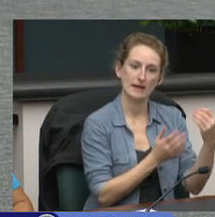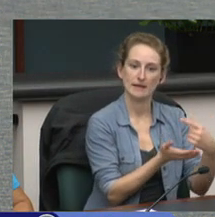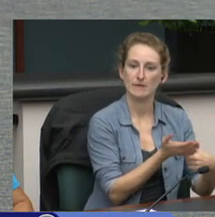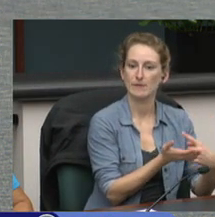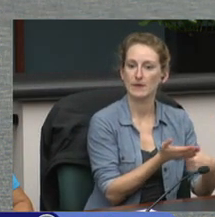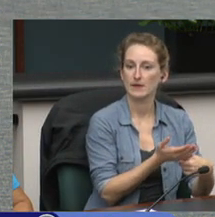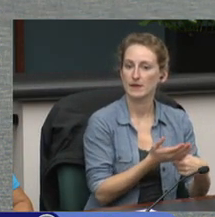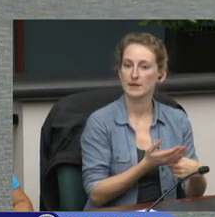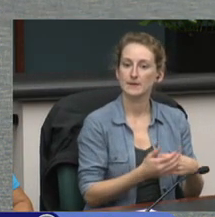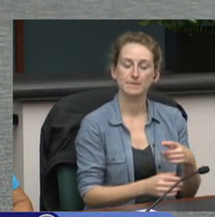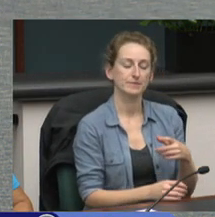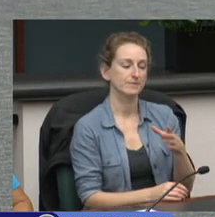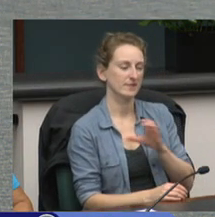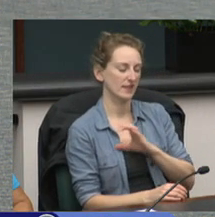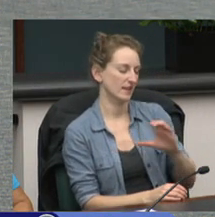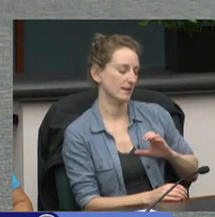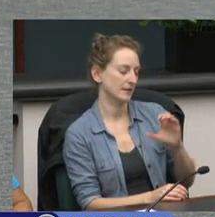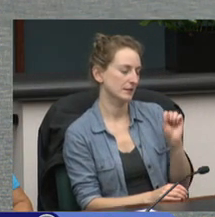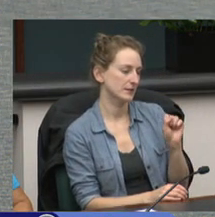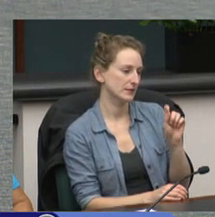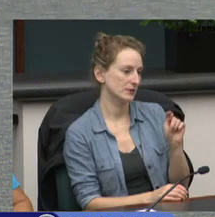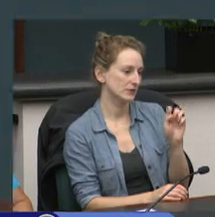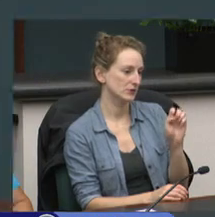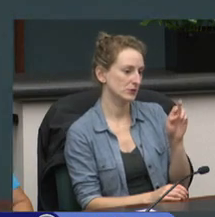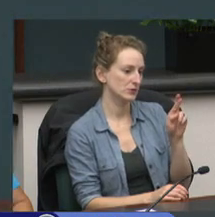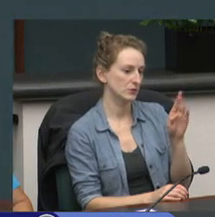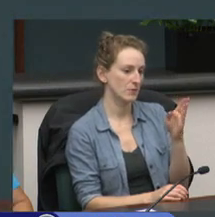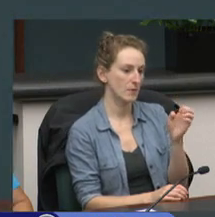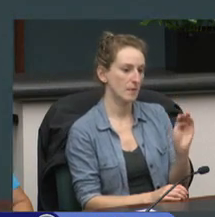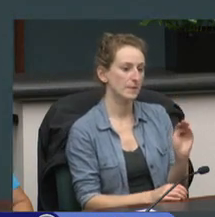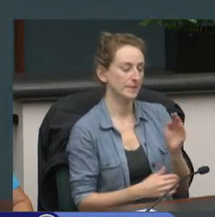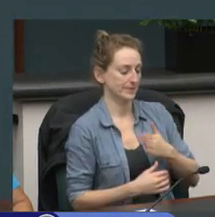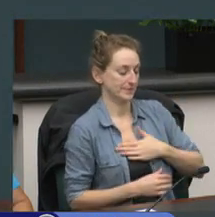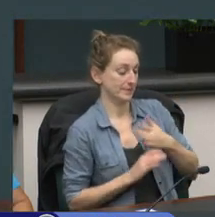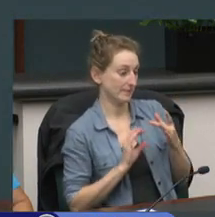yeah my comment because I'm on the historic Commission is that the